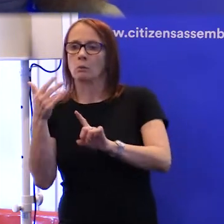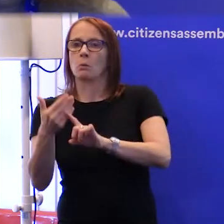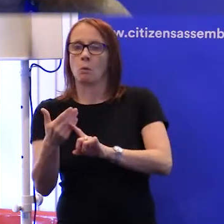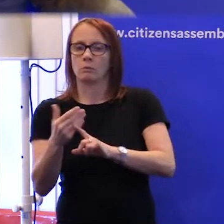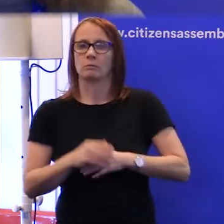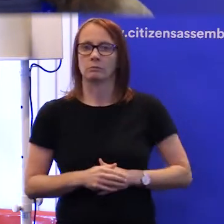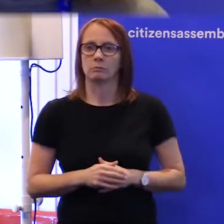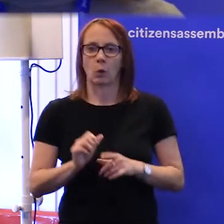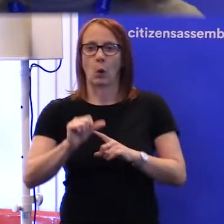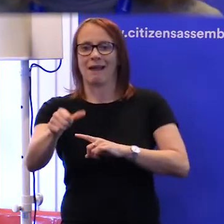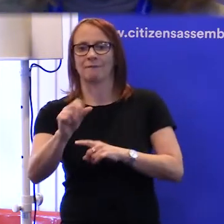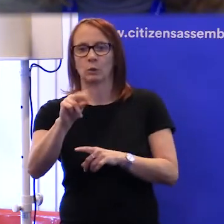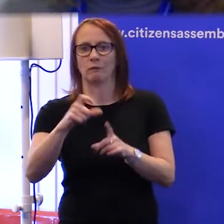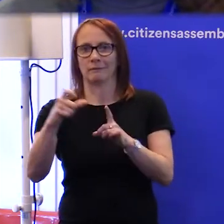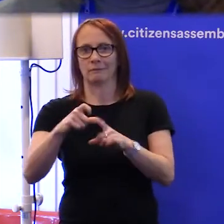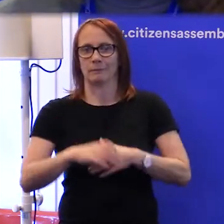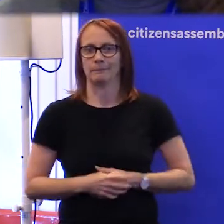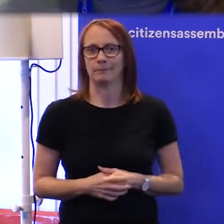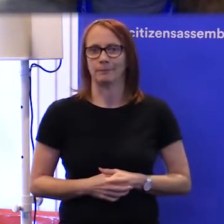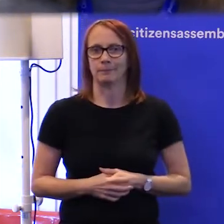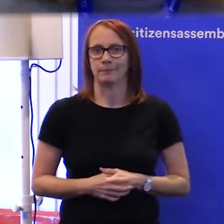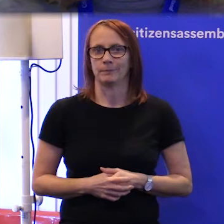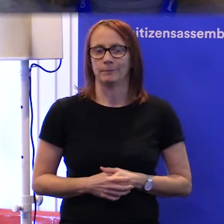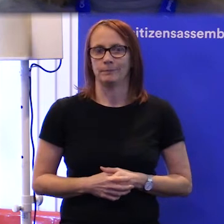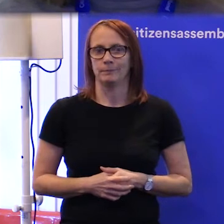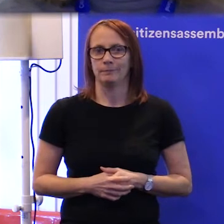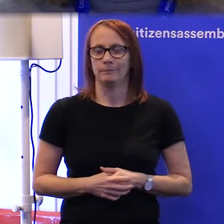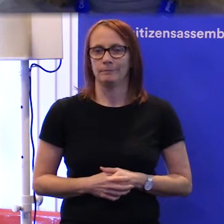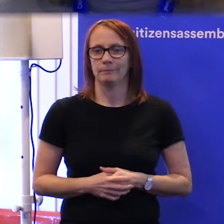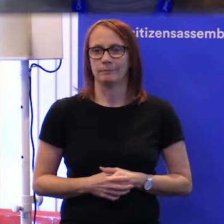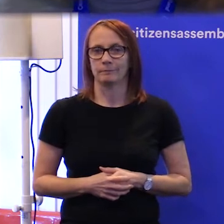after the 12th of December and I'd like to just confirm at this point that